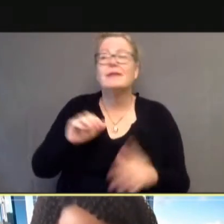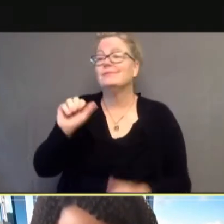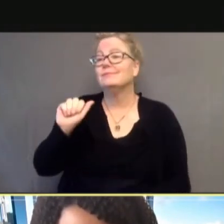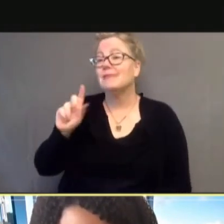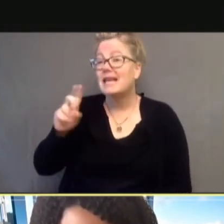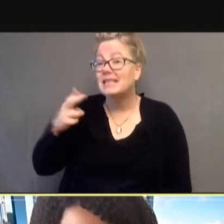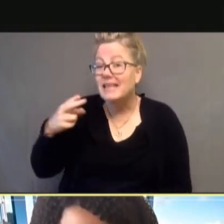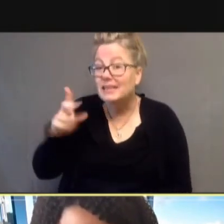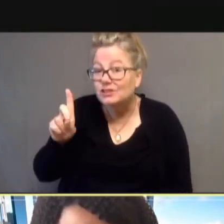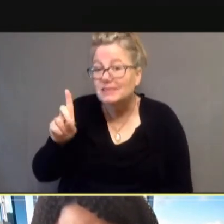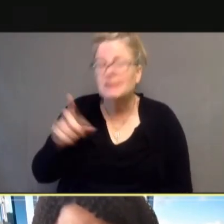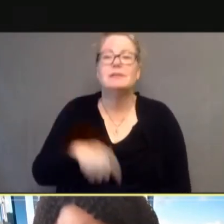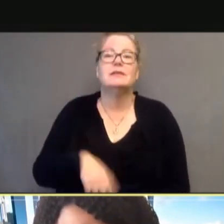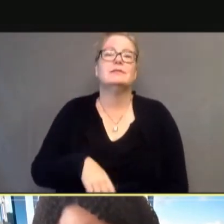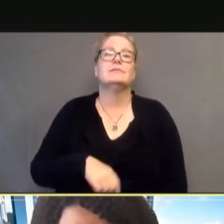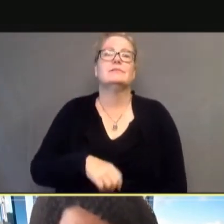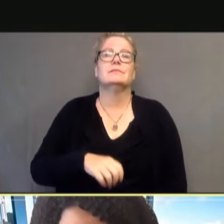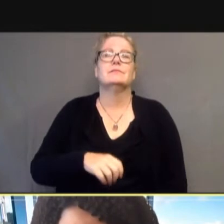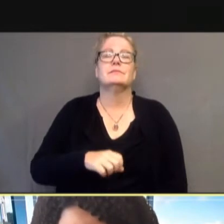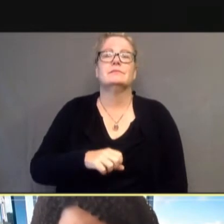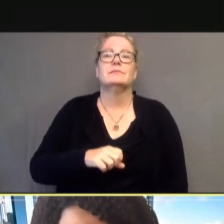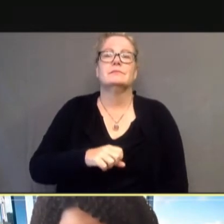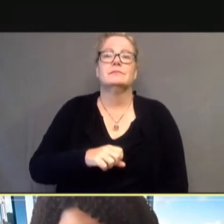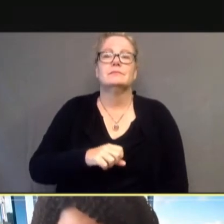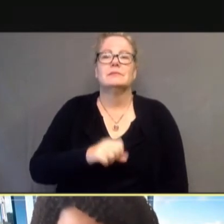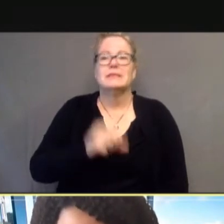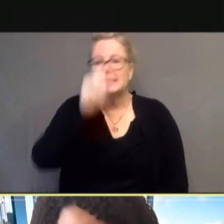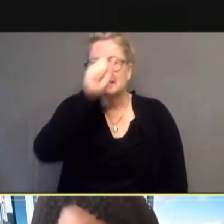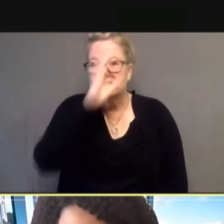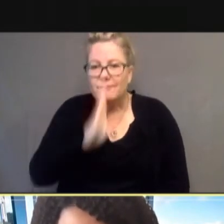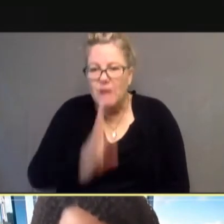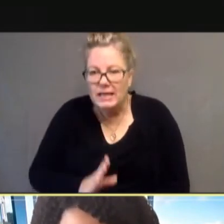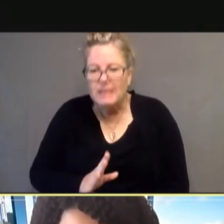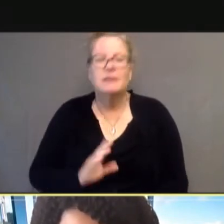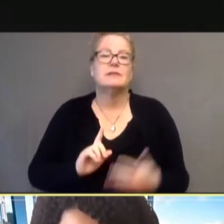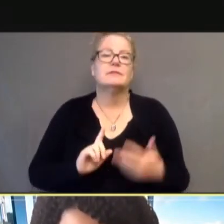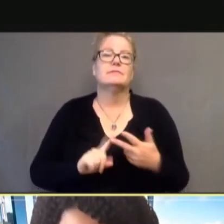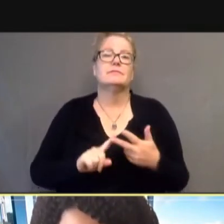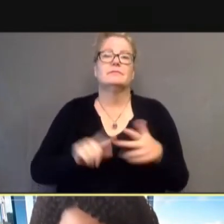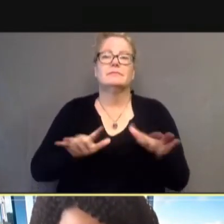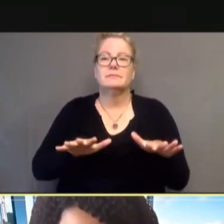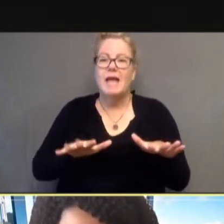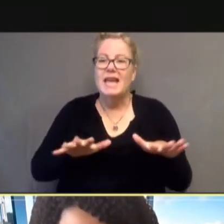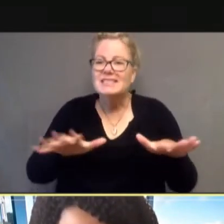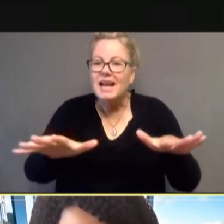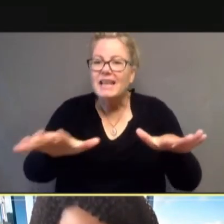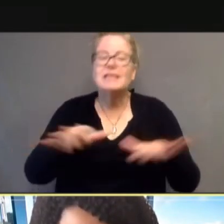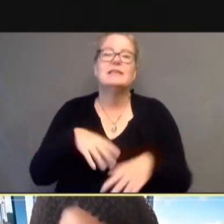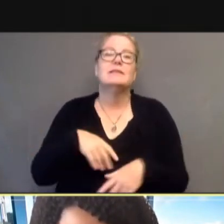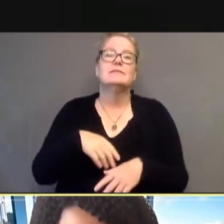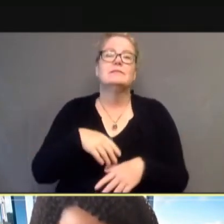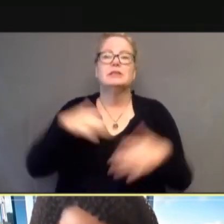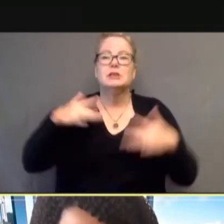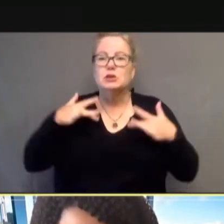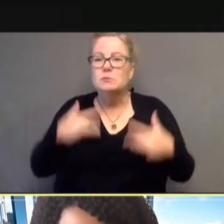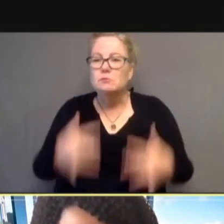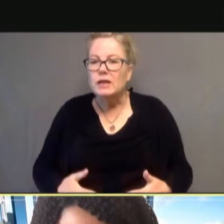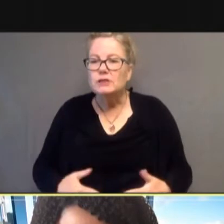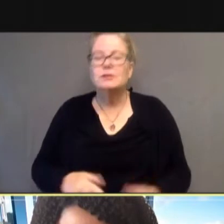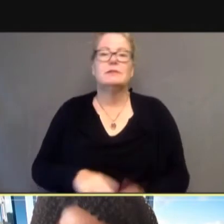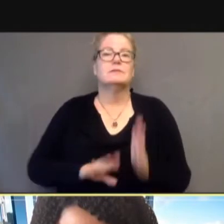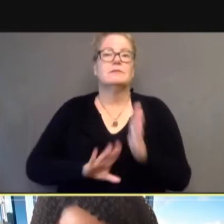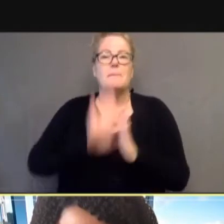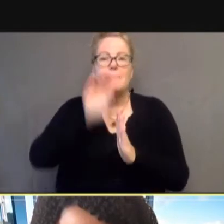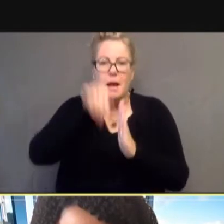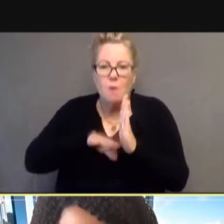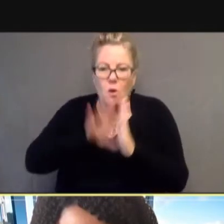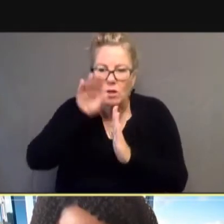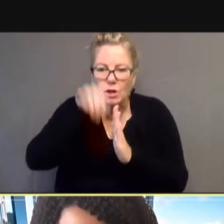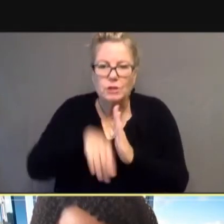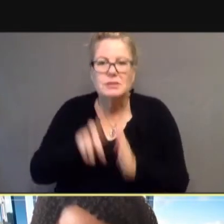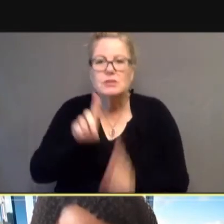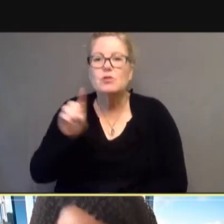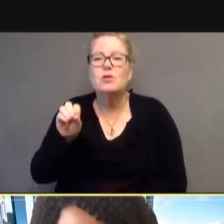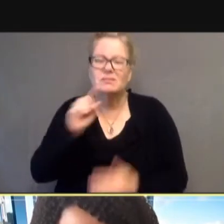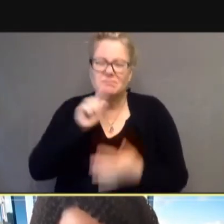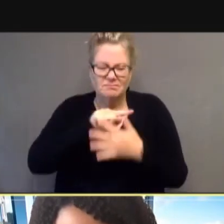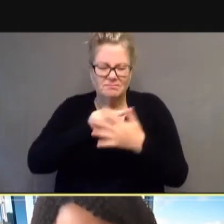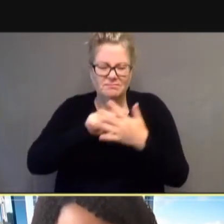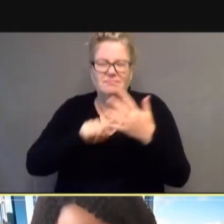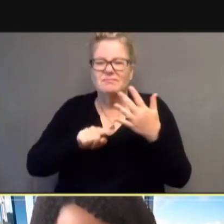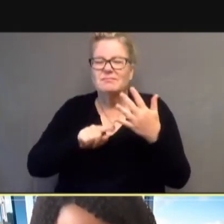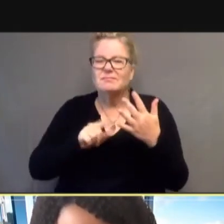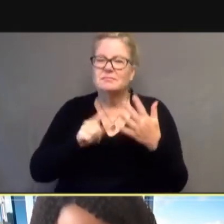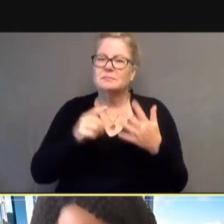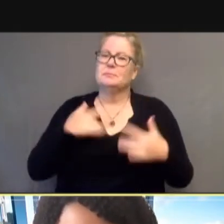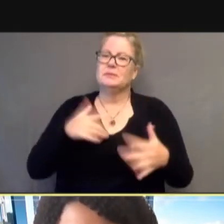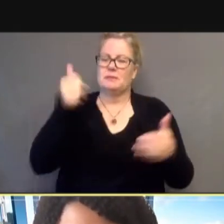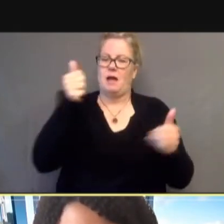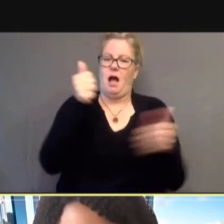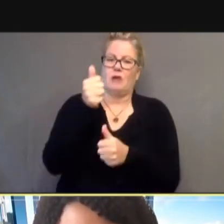anxiety, depression, bipolar disorder, those are all commonly placed into that category